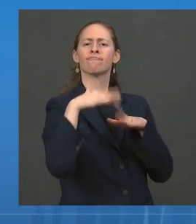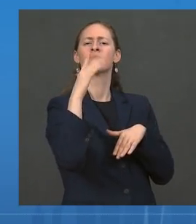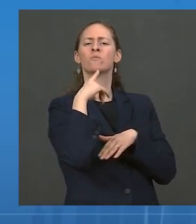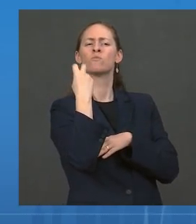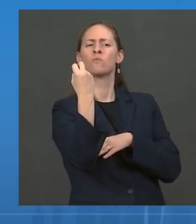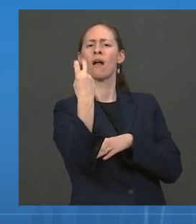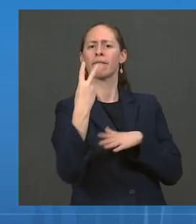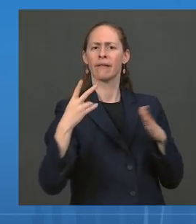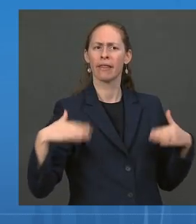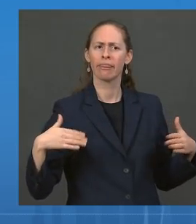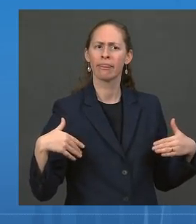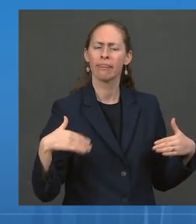to provide enhanced protection.